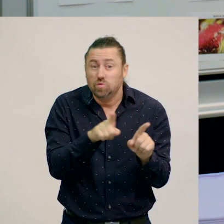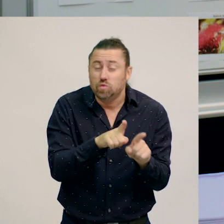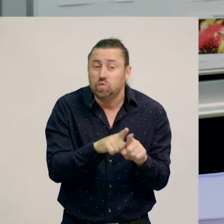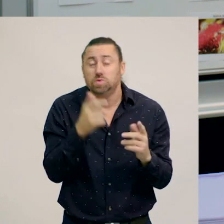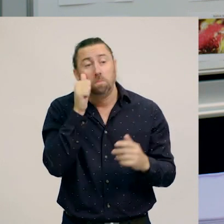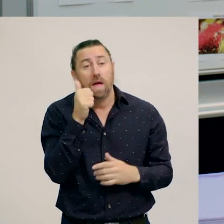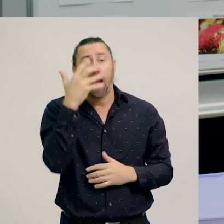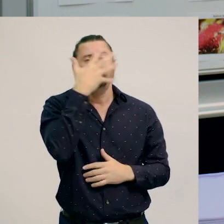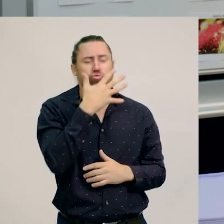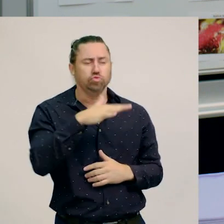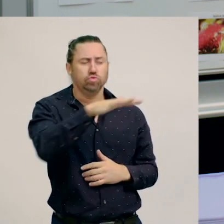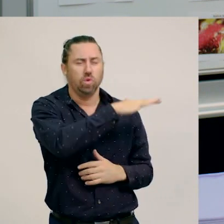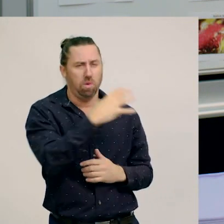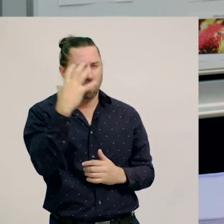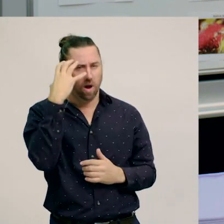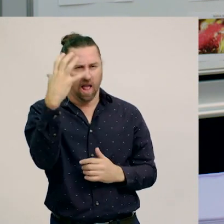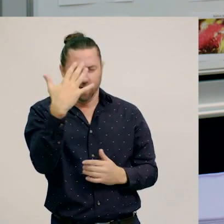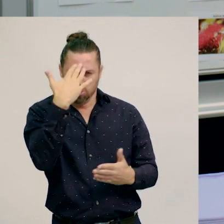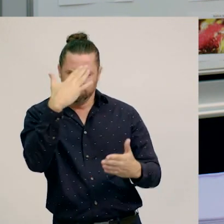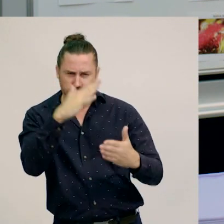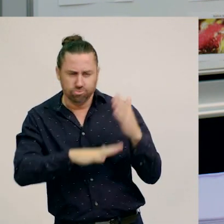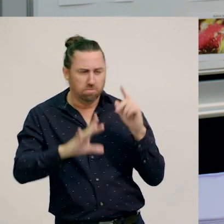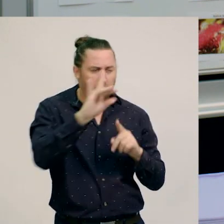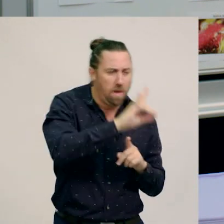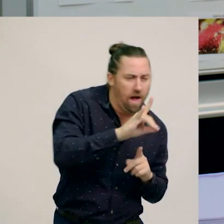Aboriginal peoples have a special relationship with plants and animals.